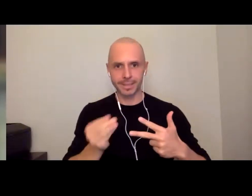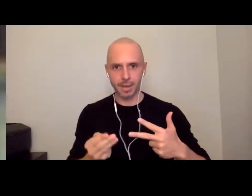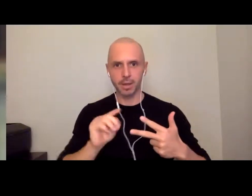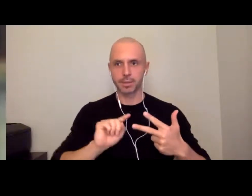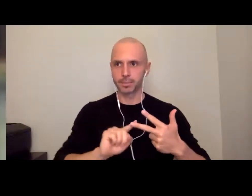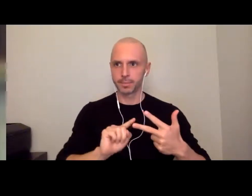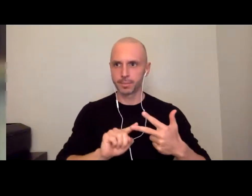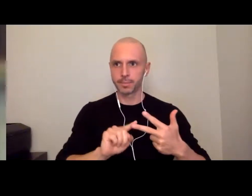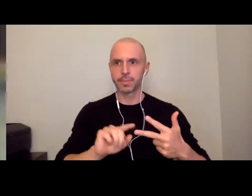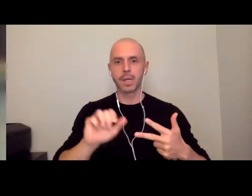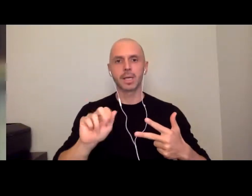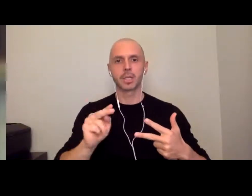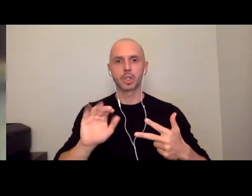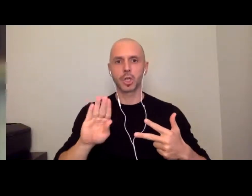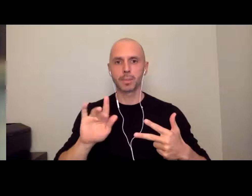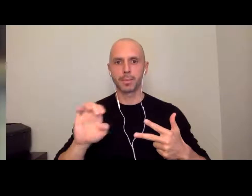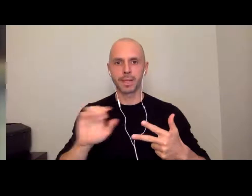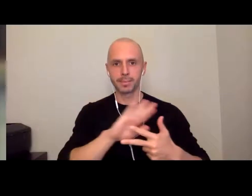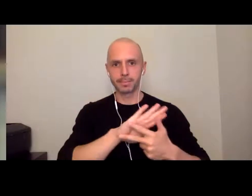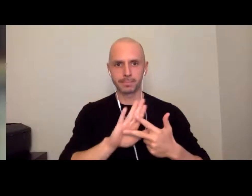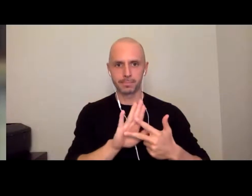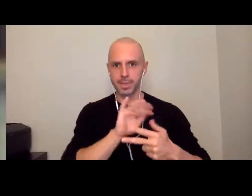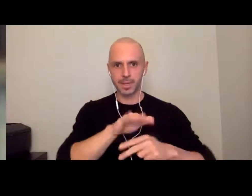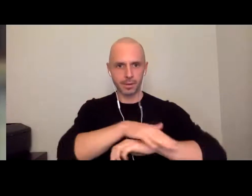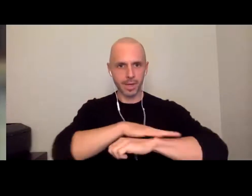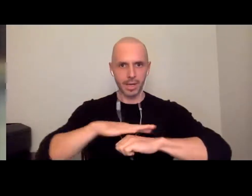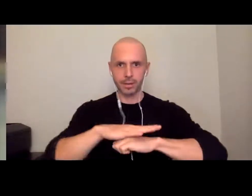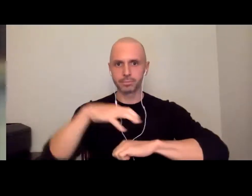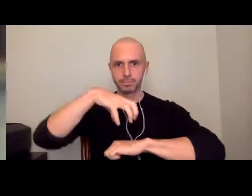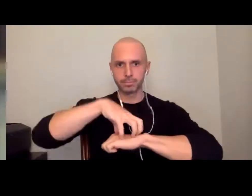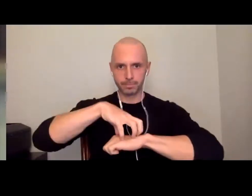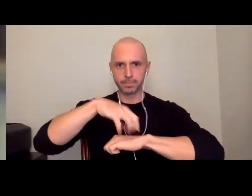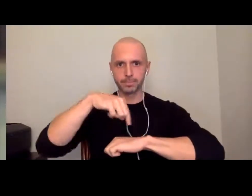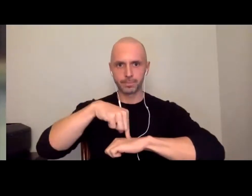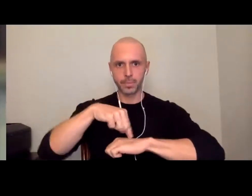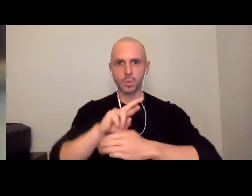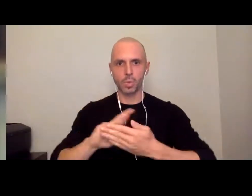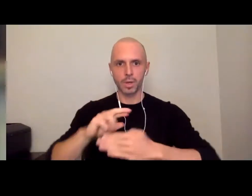this territory today and we respectfully accept our collective responsibility to the land during